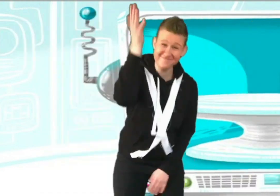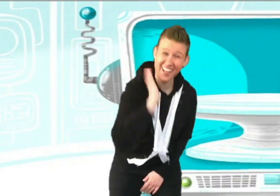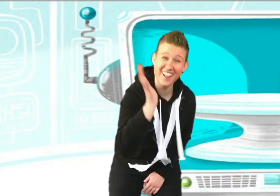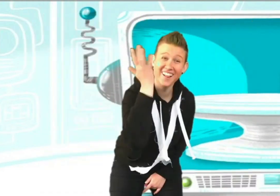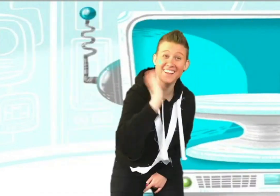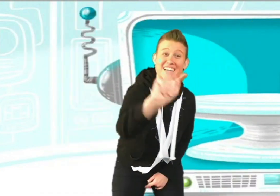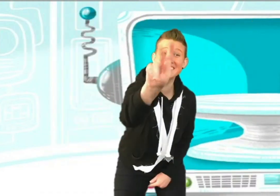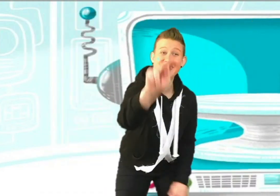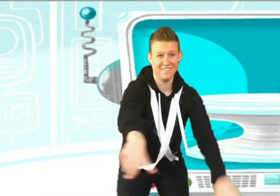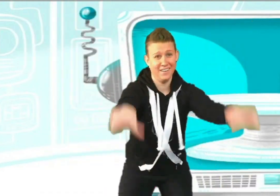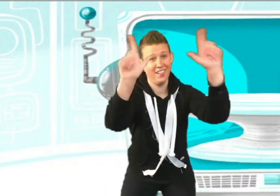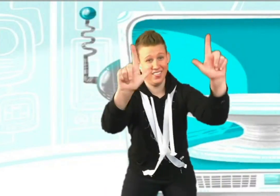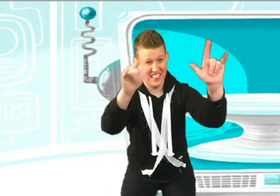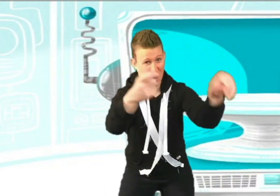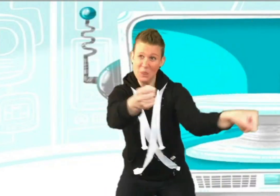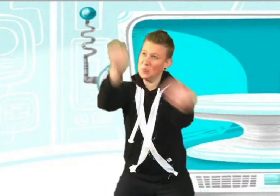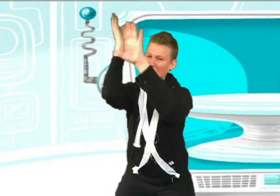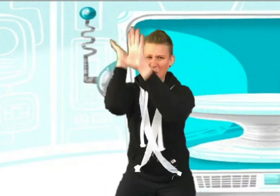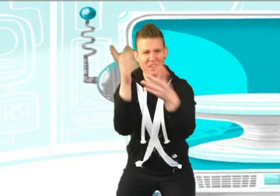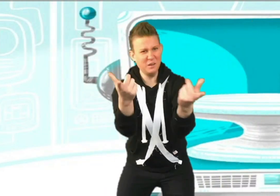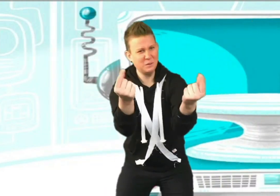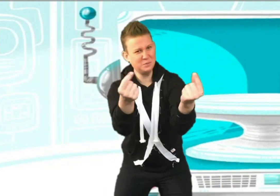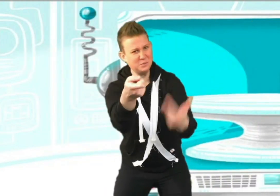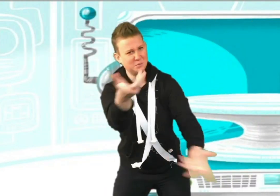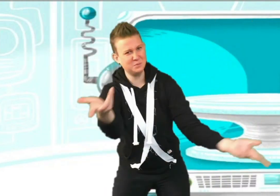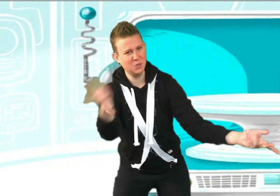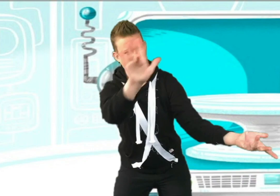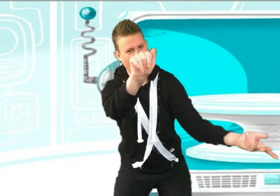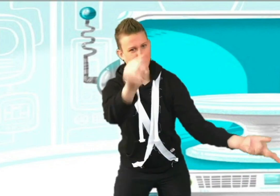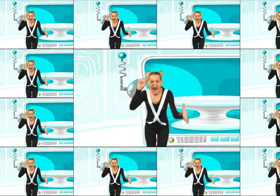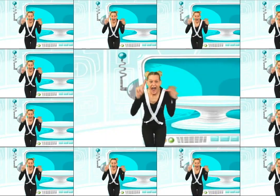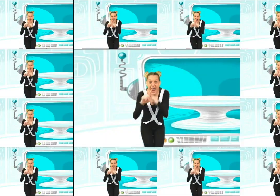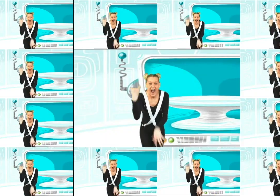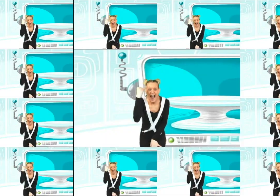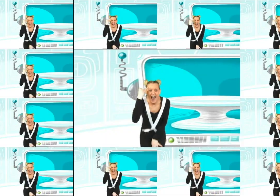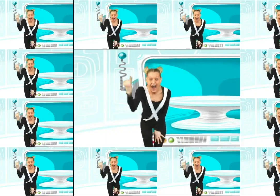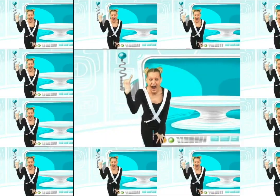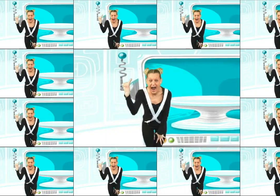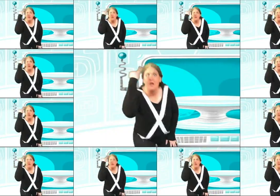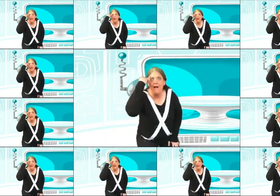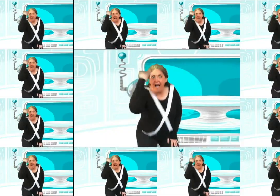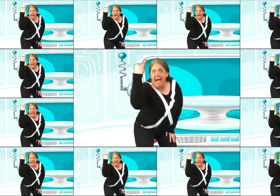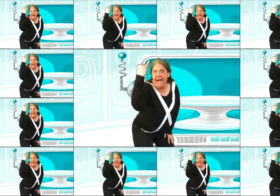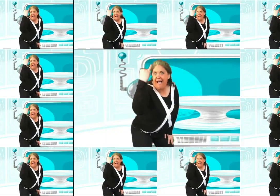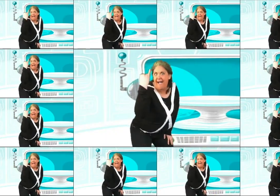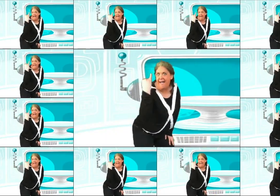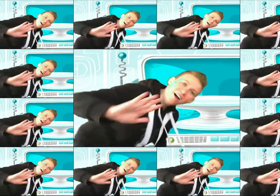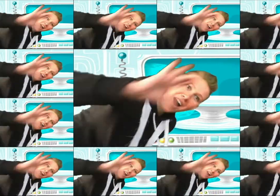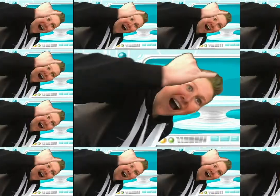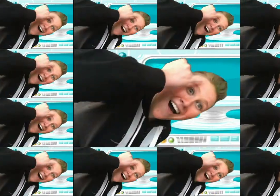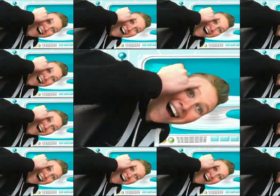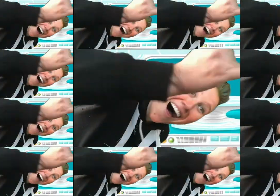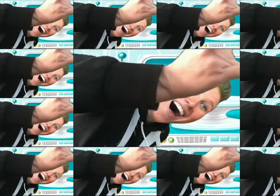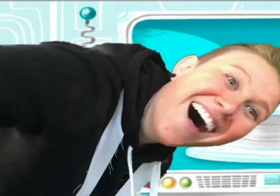And in its place you can install